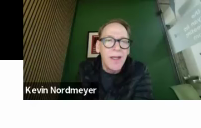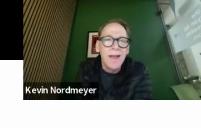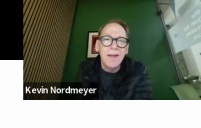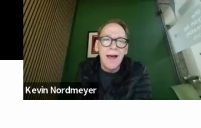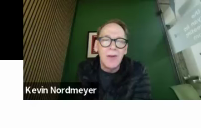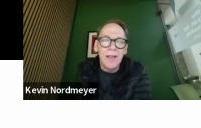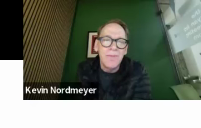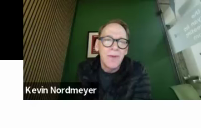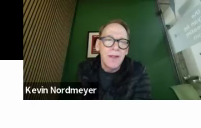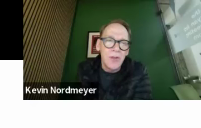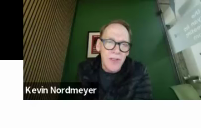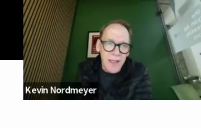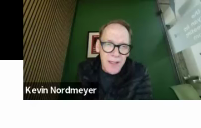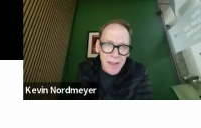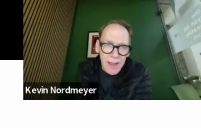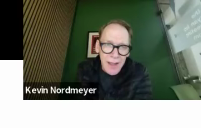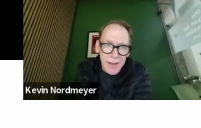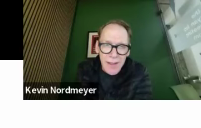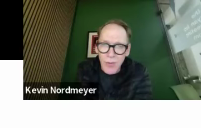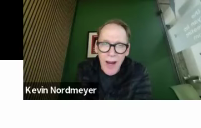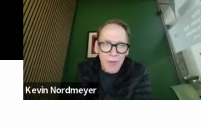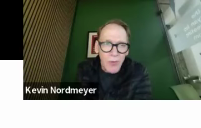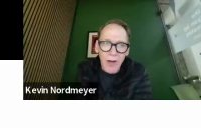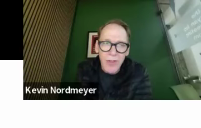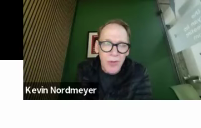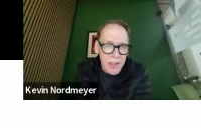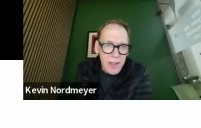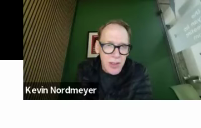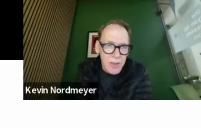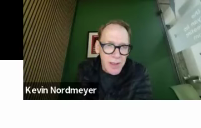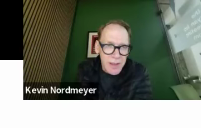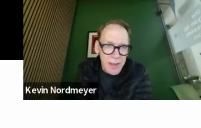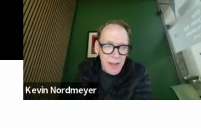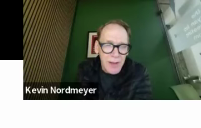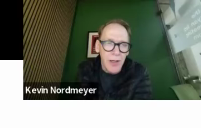that not only you see inside like this and it wraps around you and stitches spaces together,